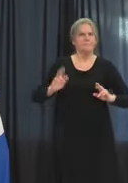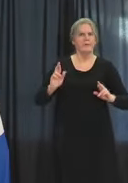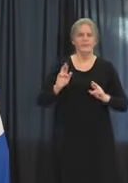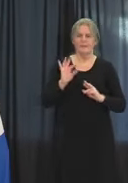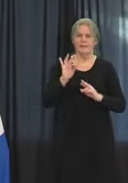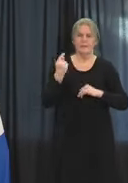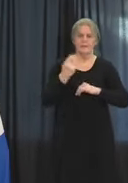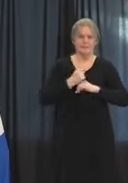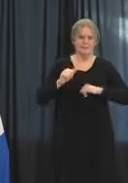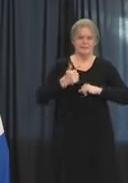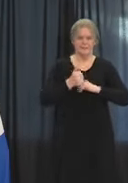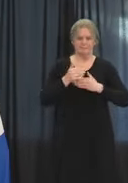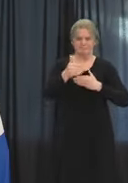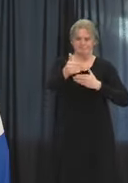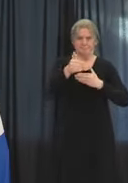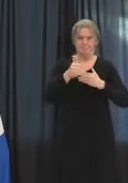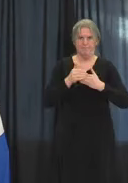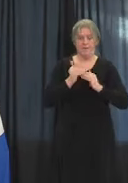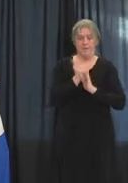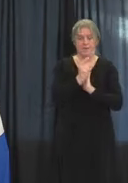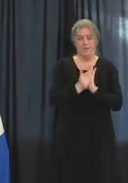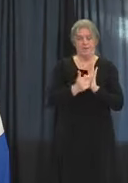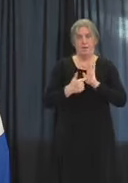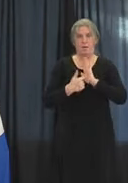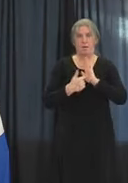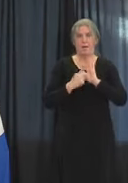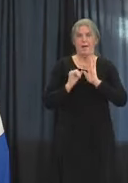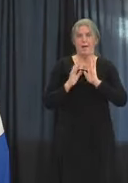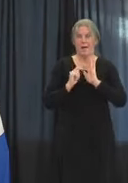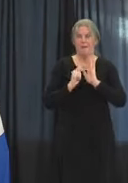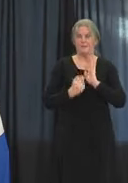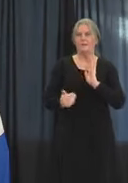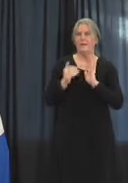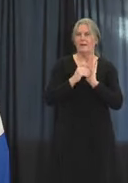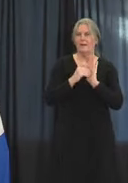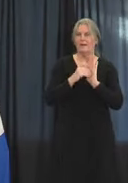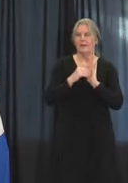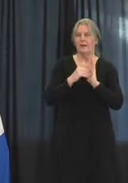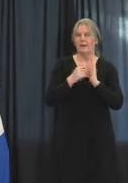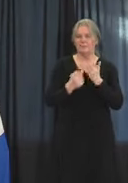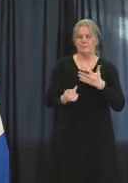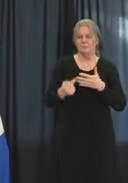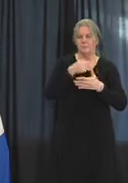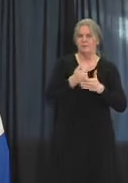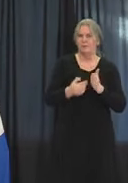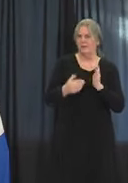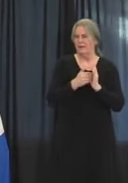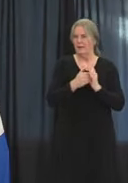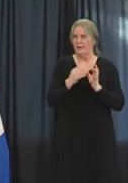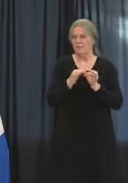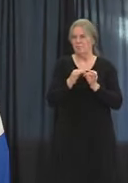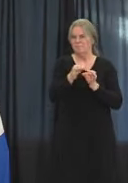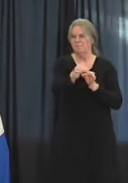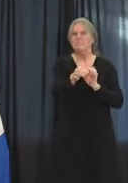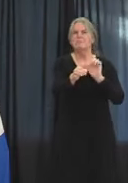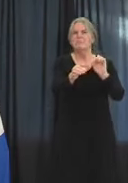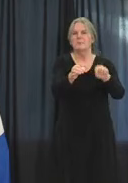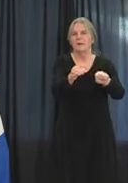sure we are prepared for that 90 days. The act would be able to be reconvened as well, if we wanted to extend it.